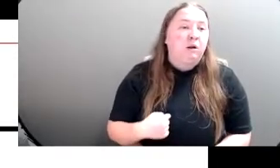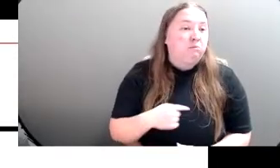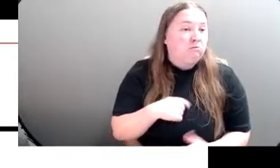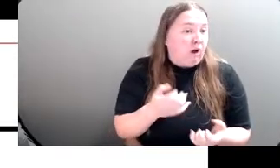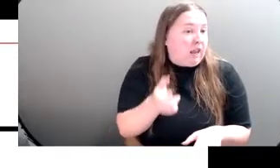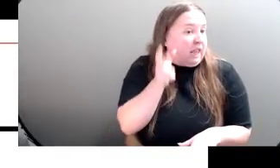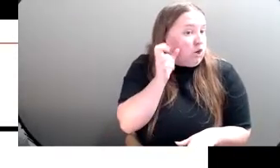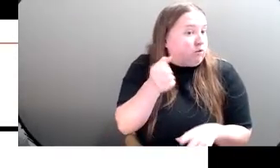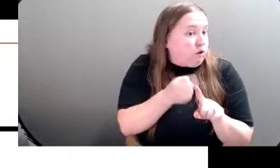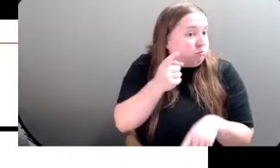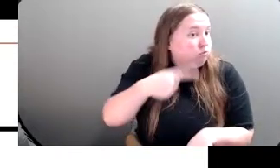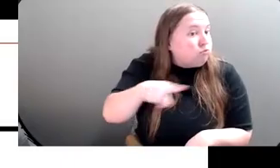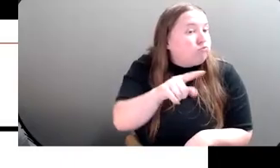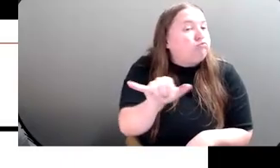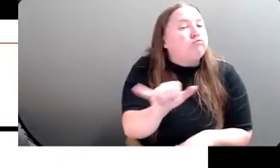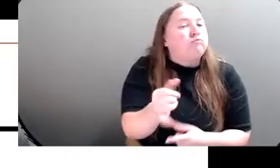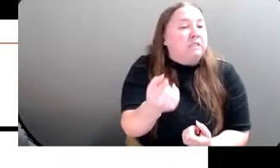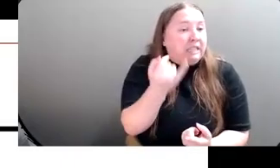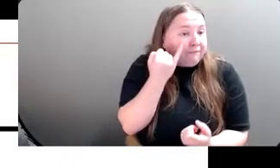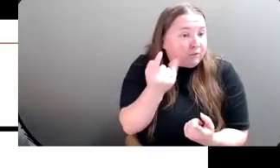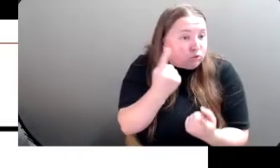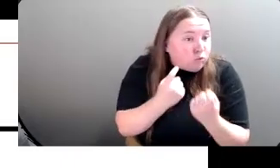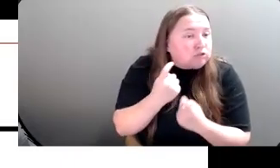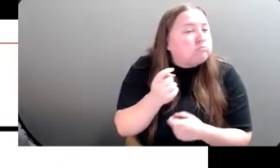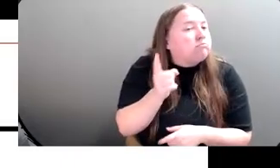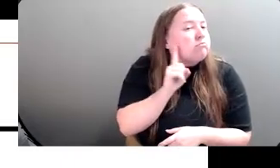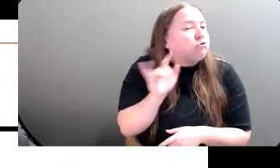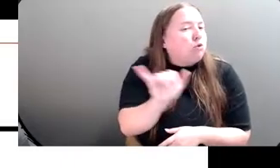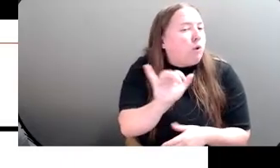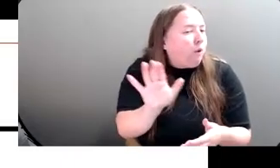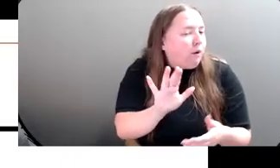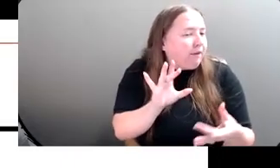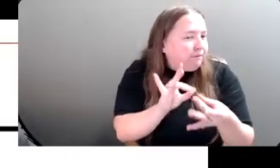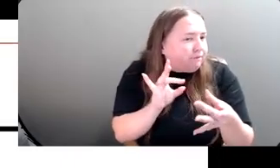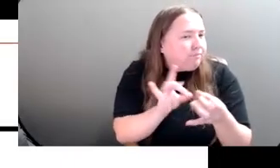We want to see what your questions are. Hear some of your feedback and some of your ideas that you come up with.